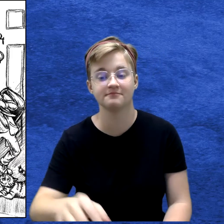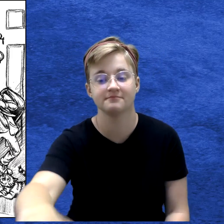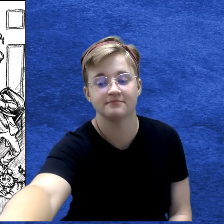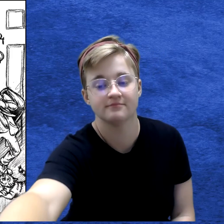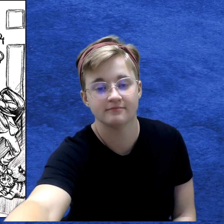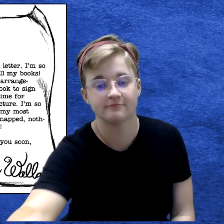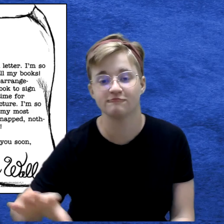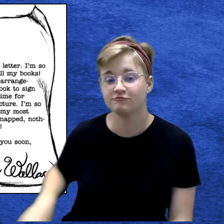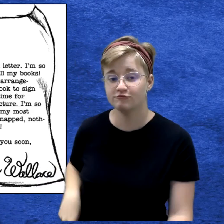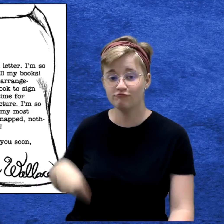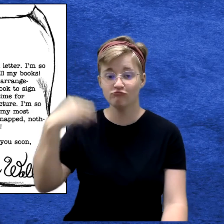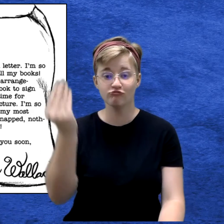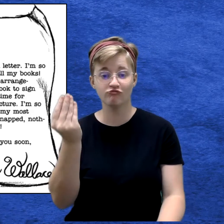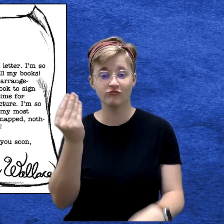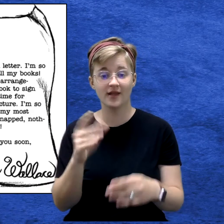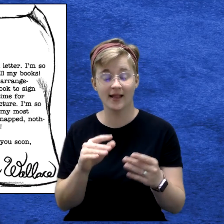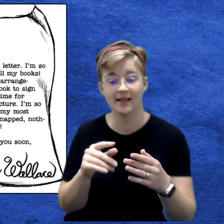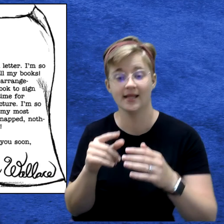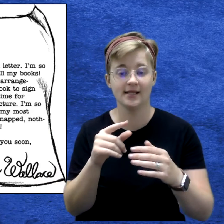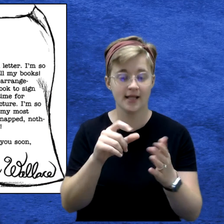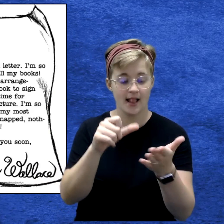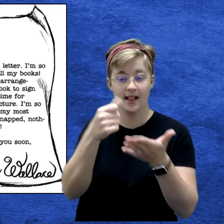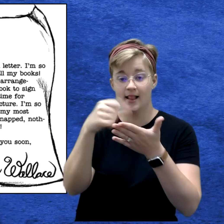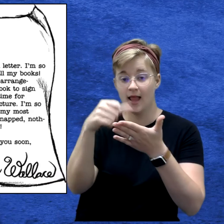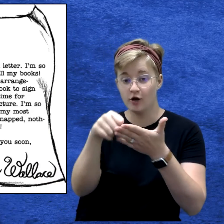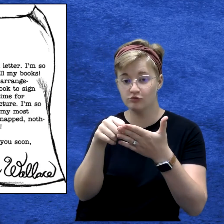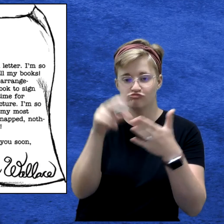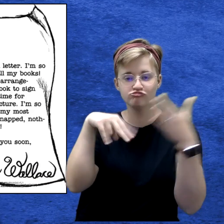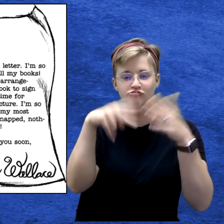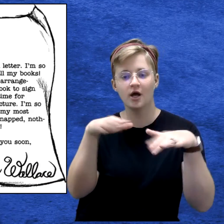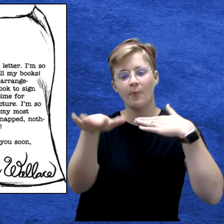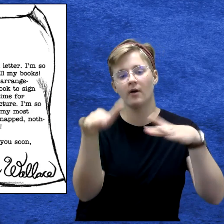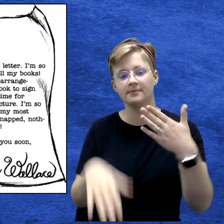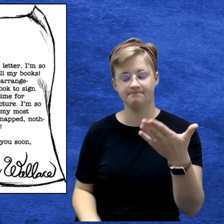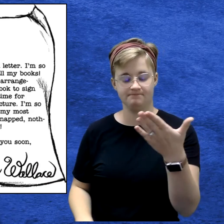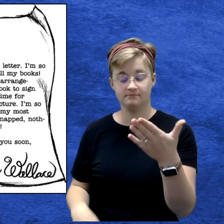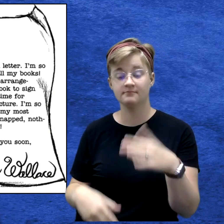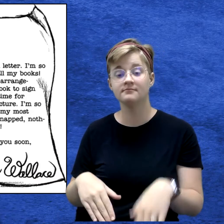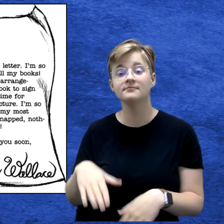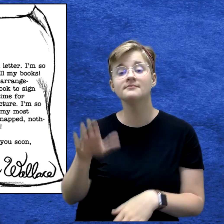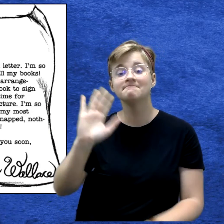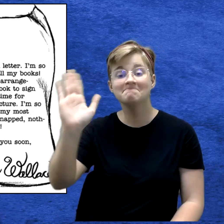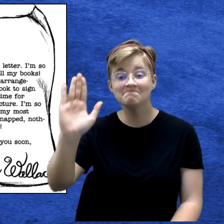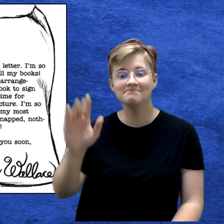He read it out loud while he walked. Dear Mr. Duncan, Thank you for your kind letter.